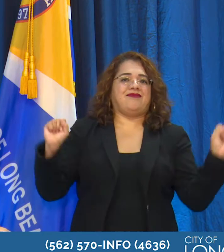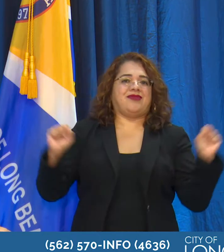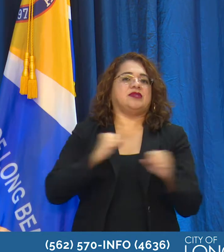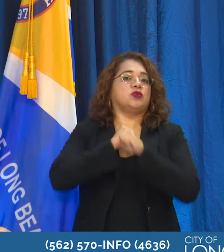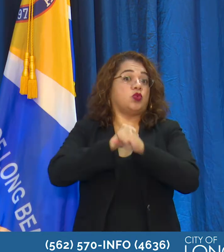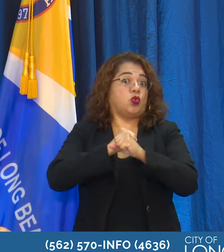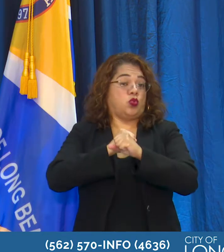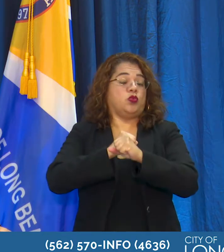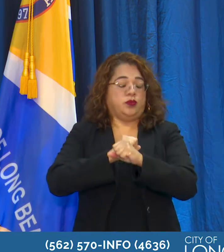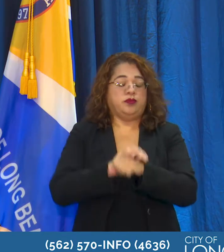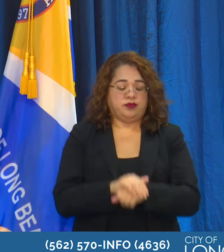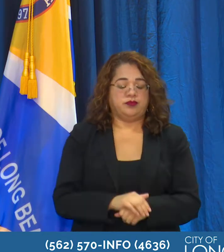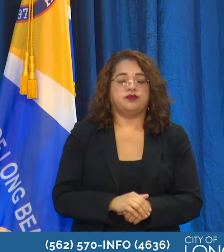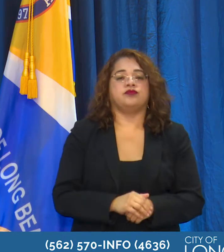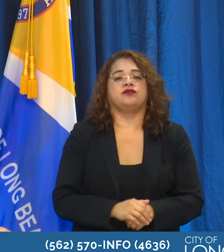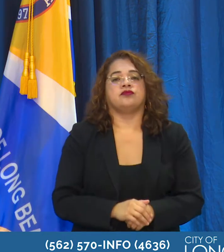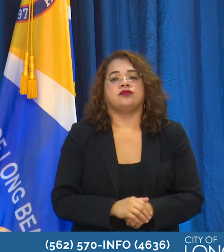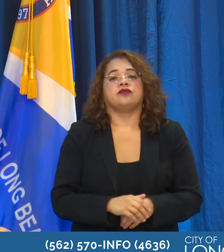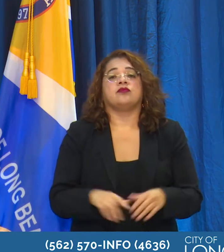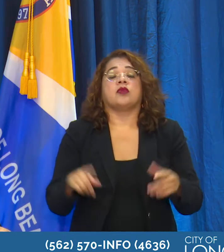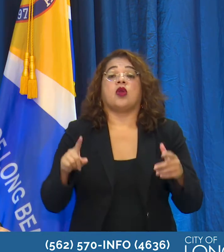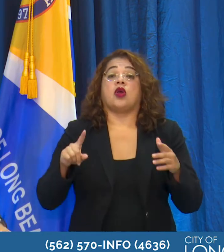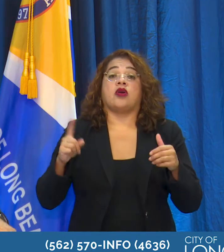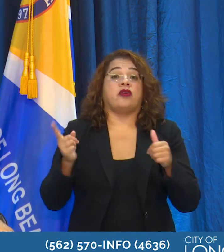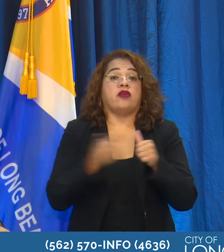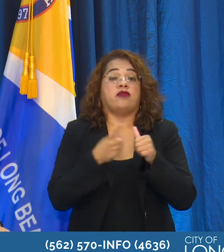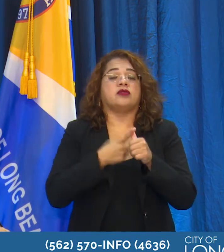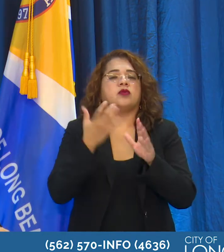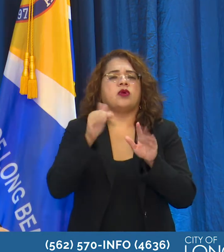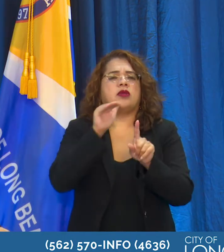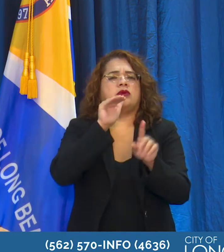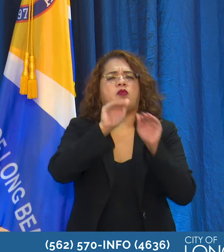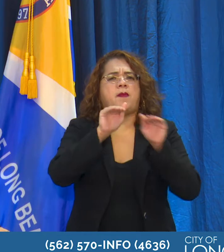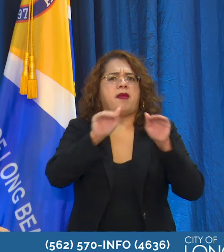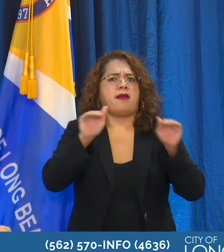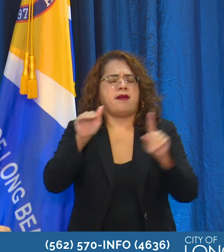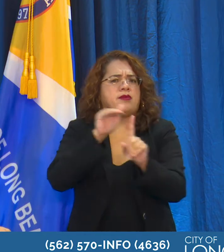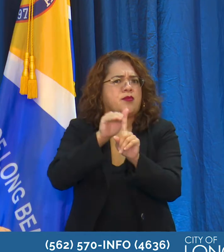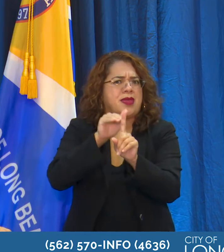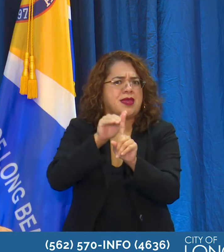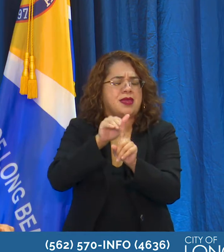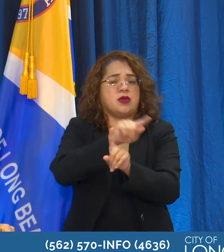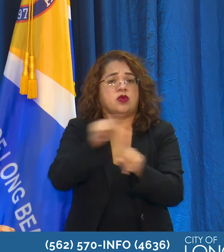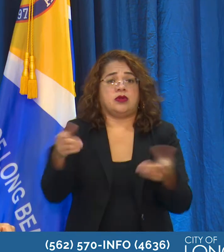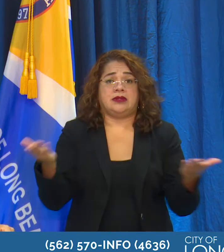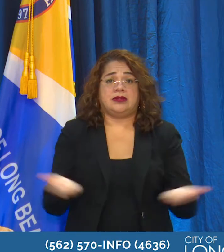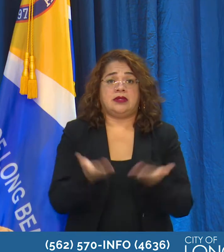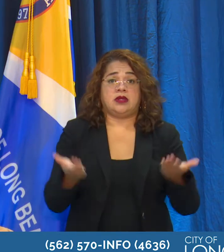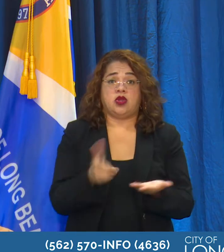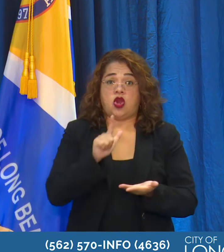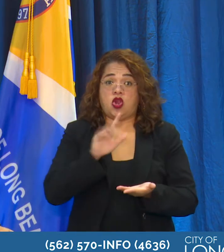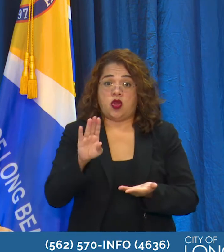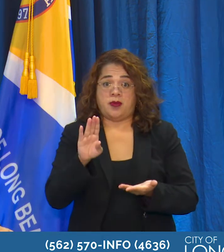So I want to just start by reminding folks that in Long Beach, and across the state of